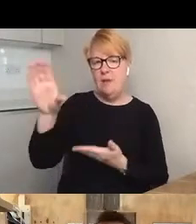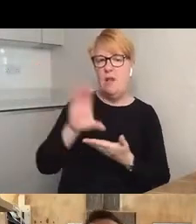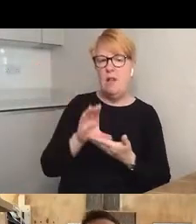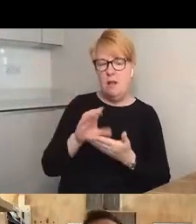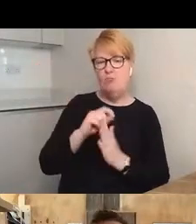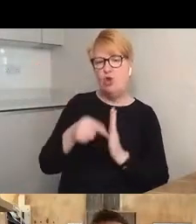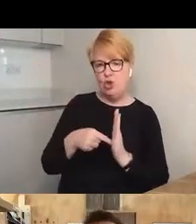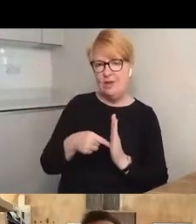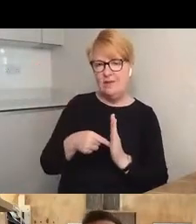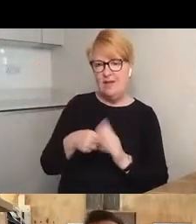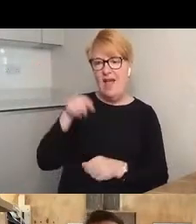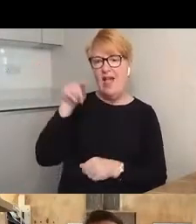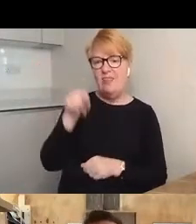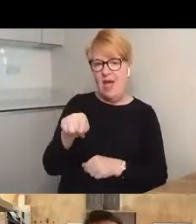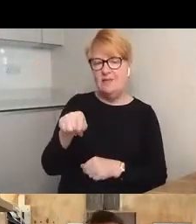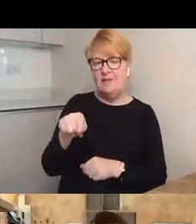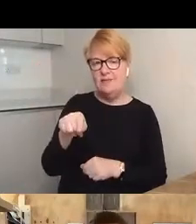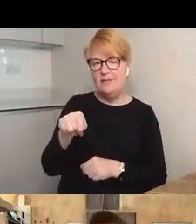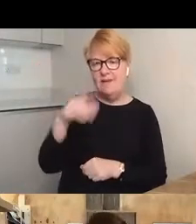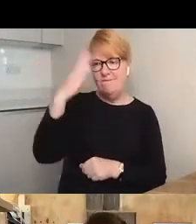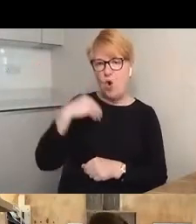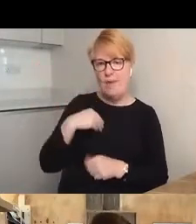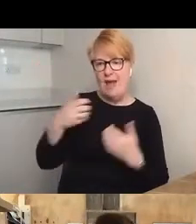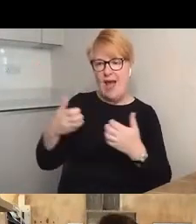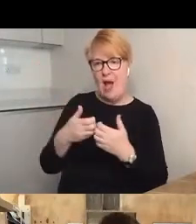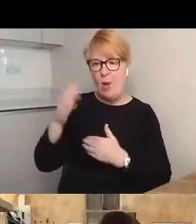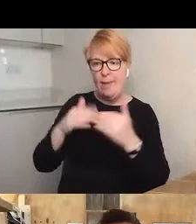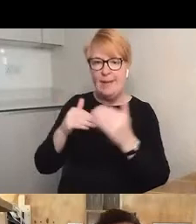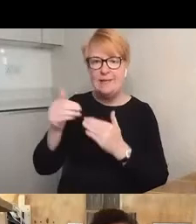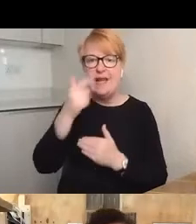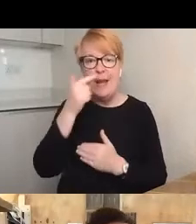will be used and people's access to it. So, I thought that was really interesting.